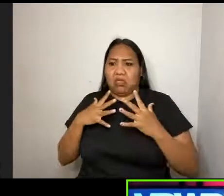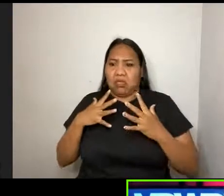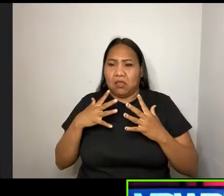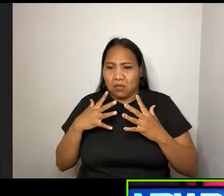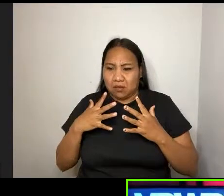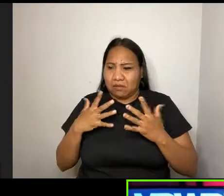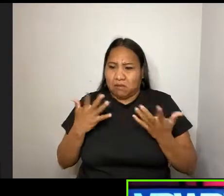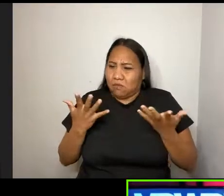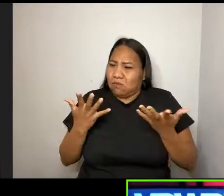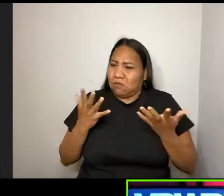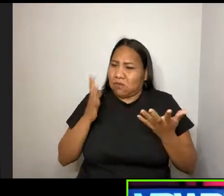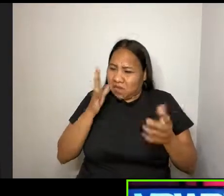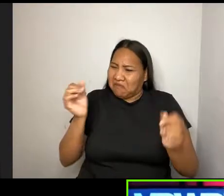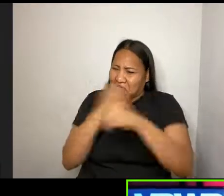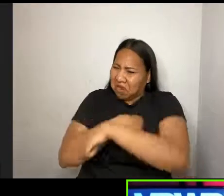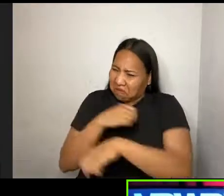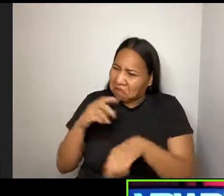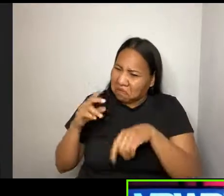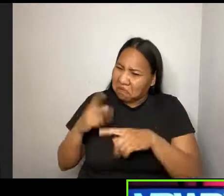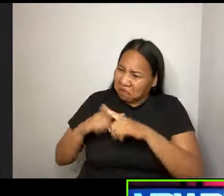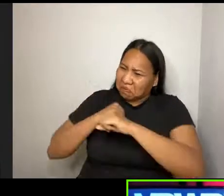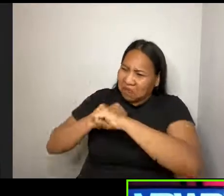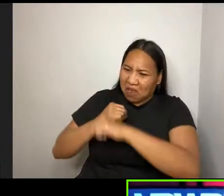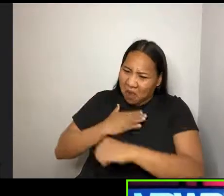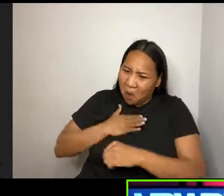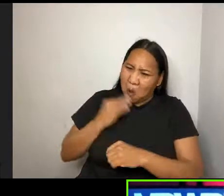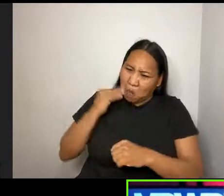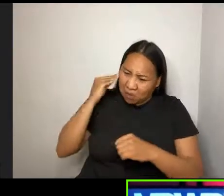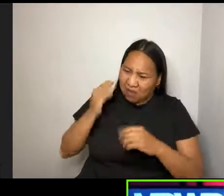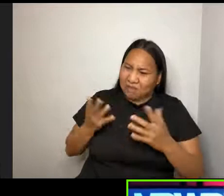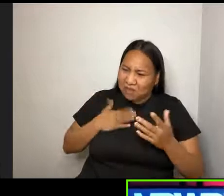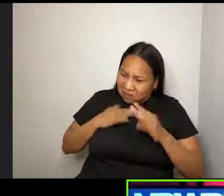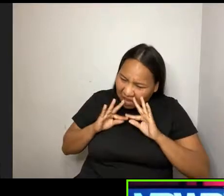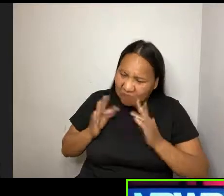That's what was happening. Our people were fighting to exist.